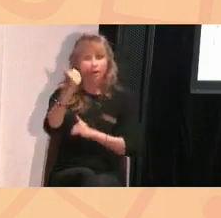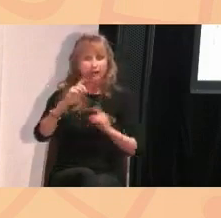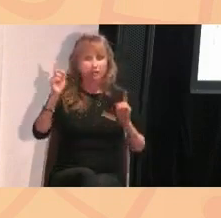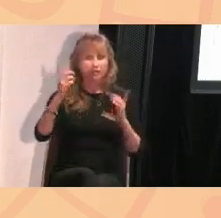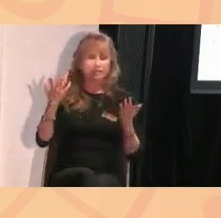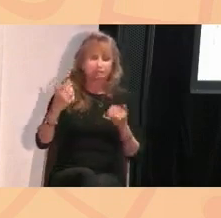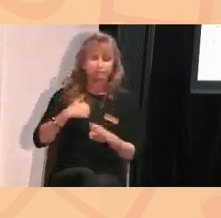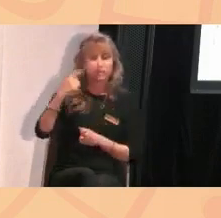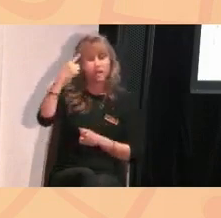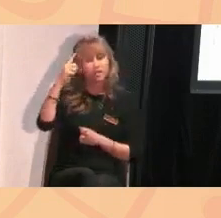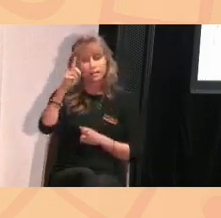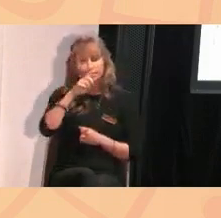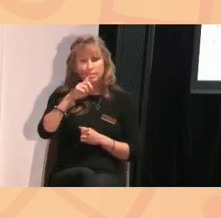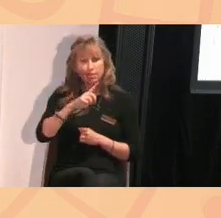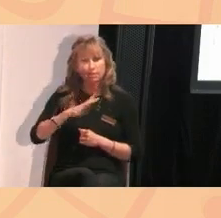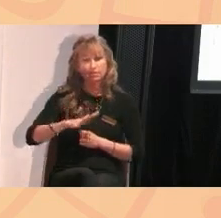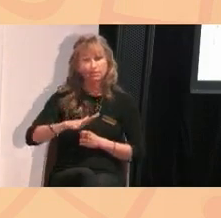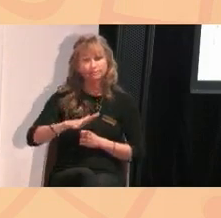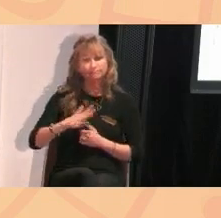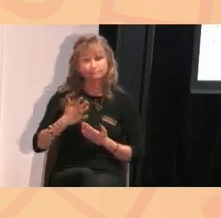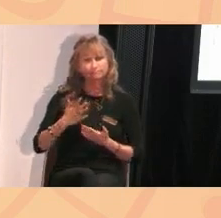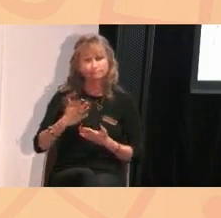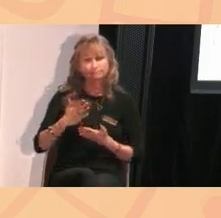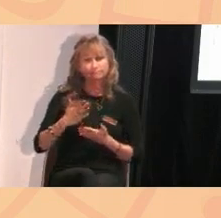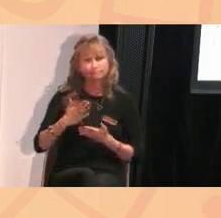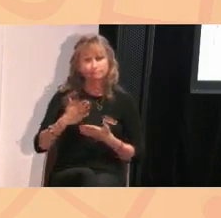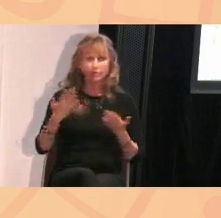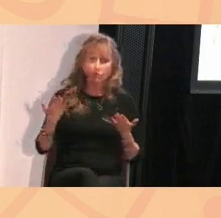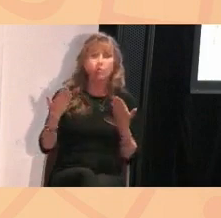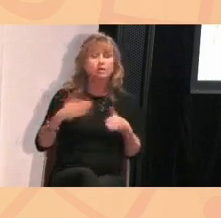I think people tend to underwrite the Museum of Contemporary